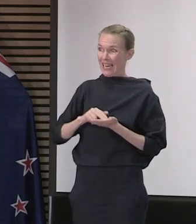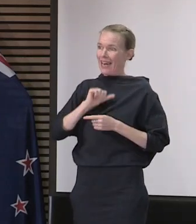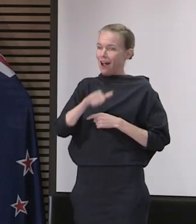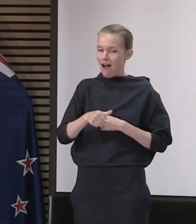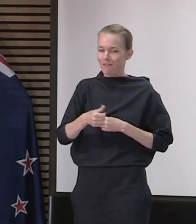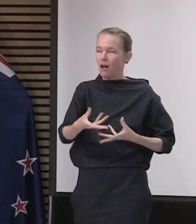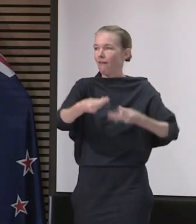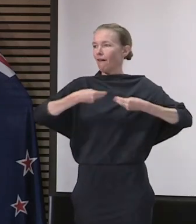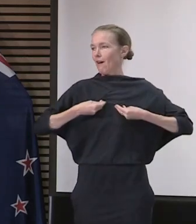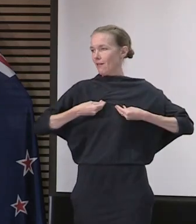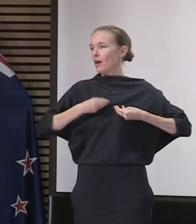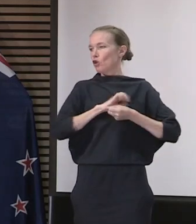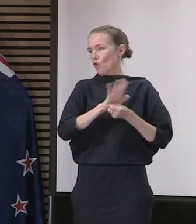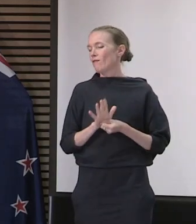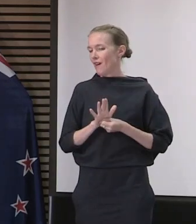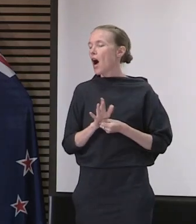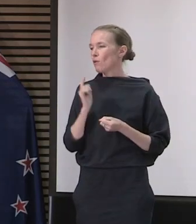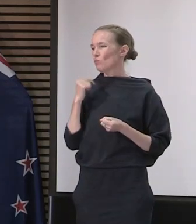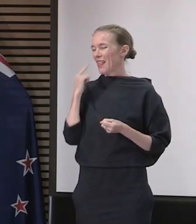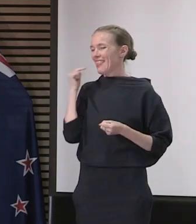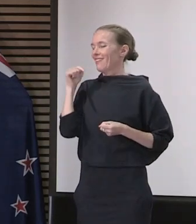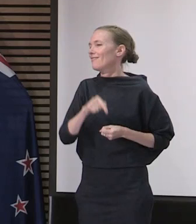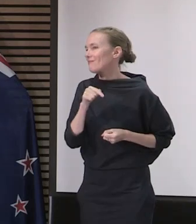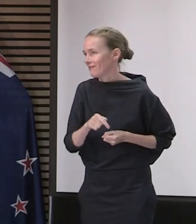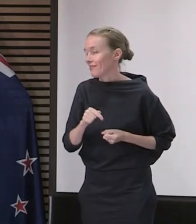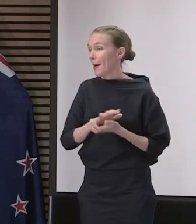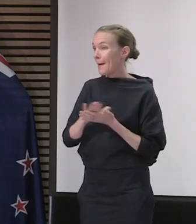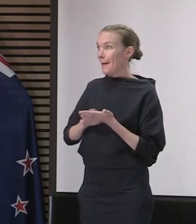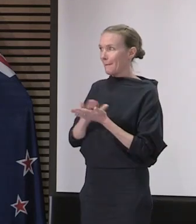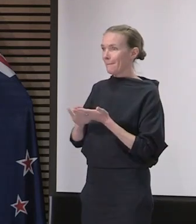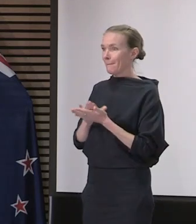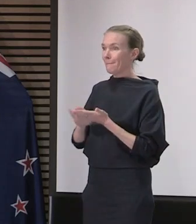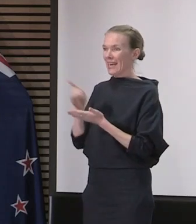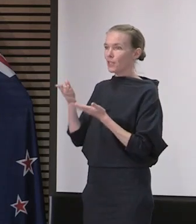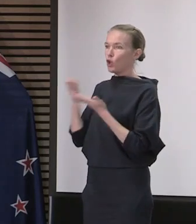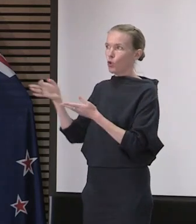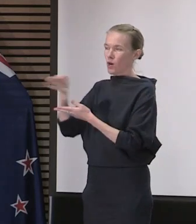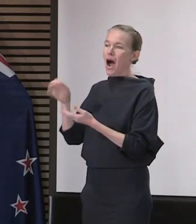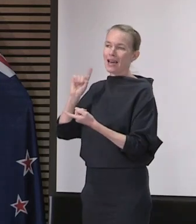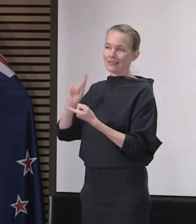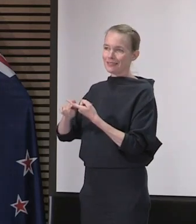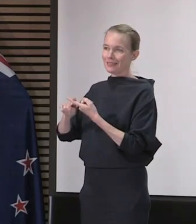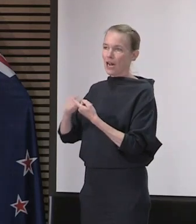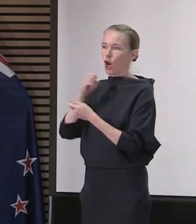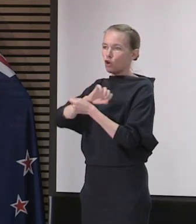period after that person arrived back. And so that is